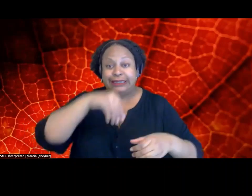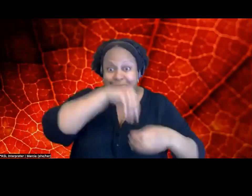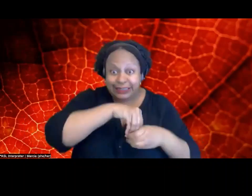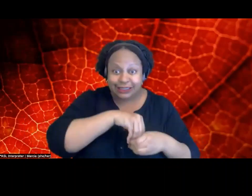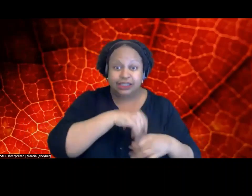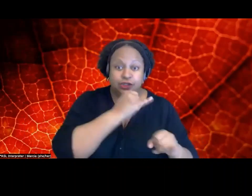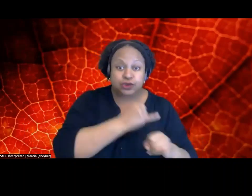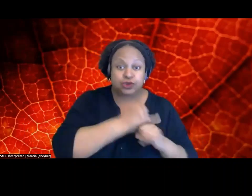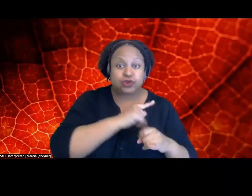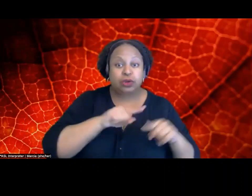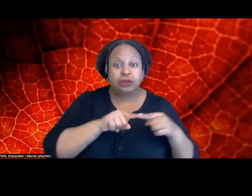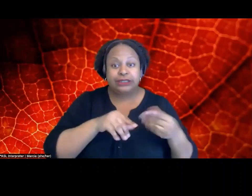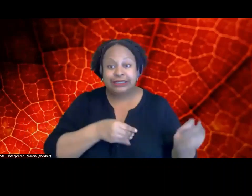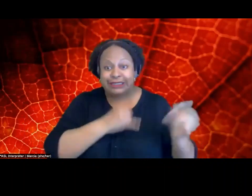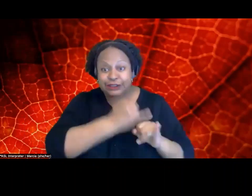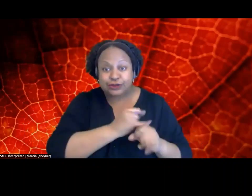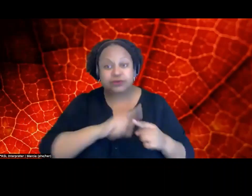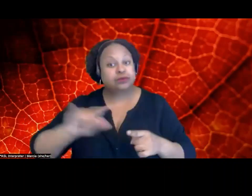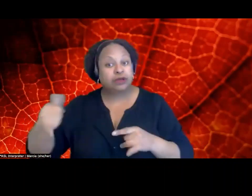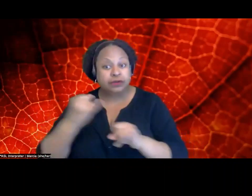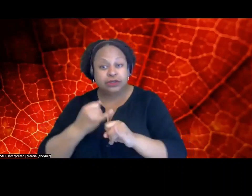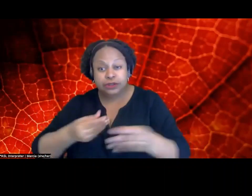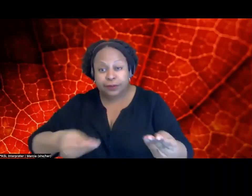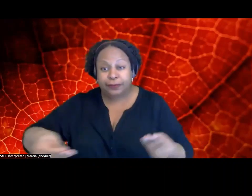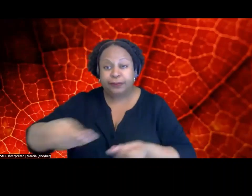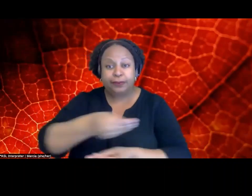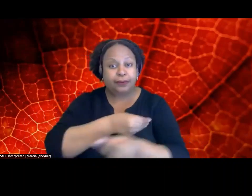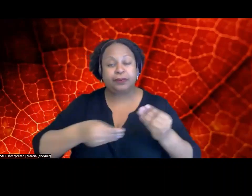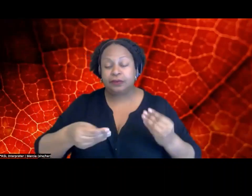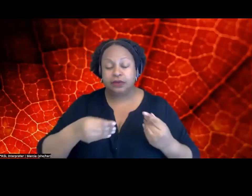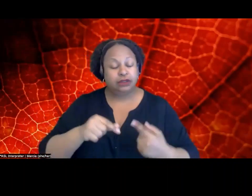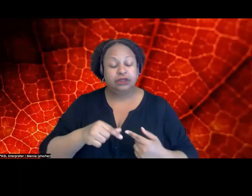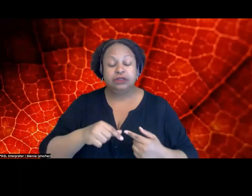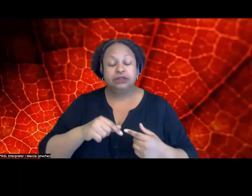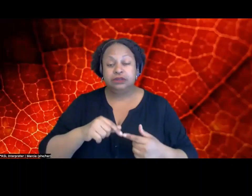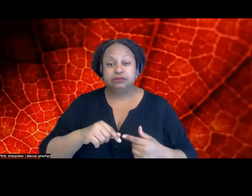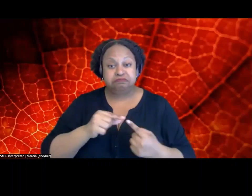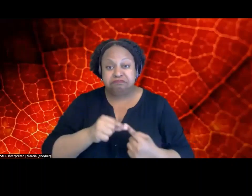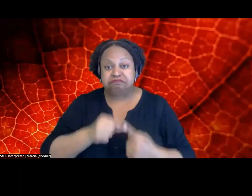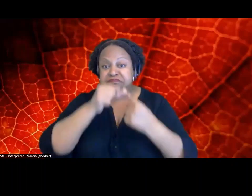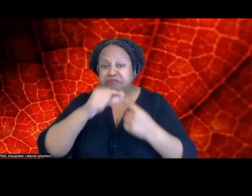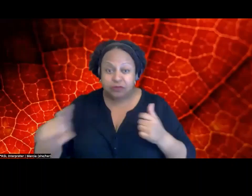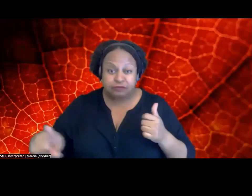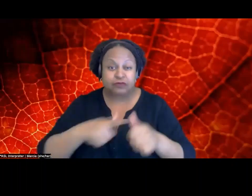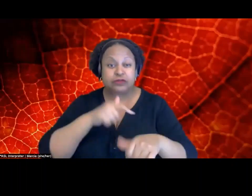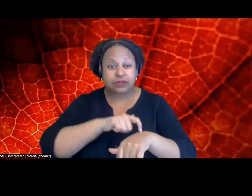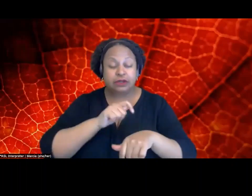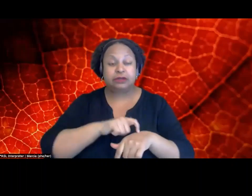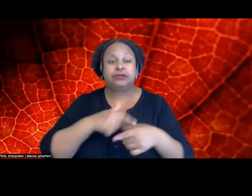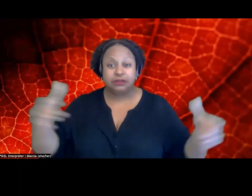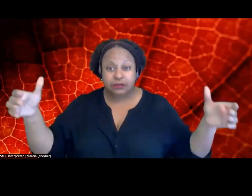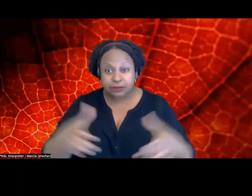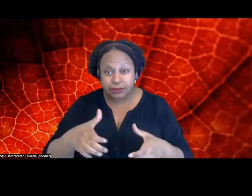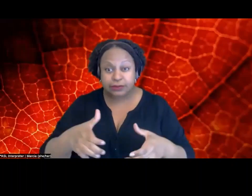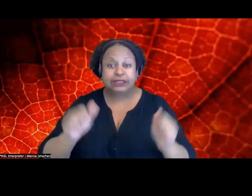this represented an unprecedented time of coming together and sharing to get through a crisis.